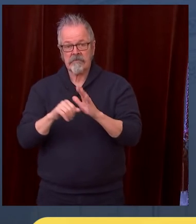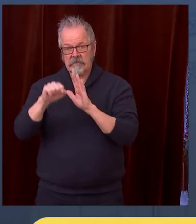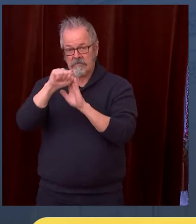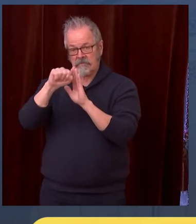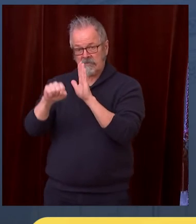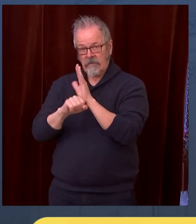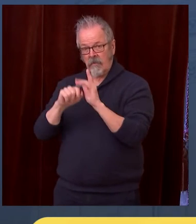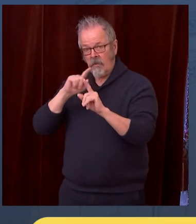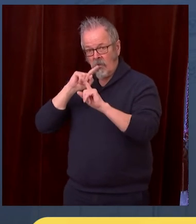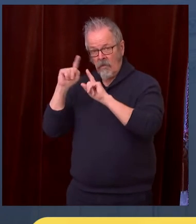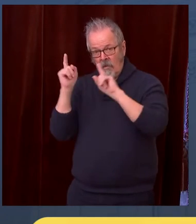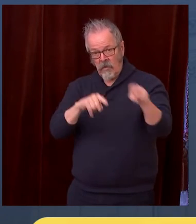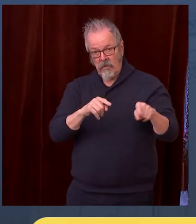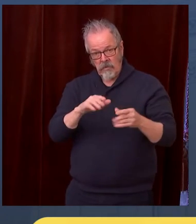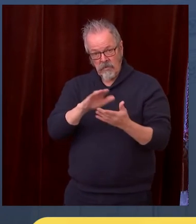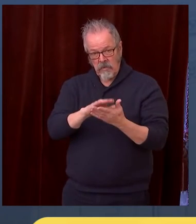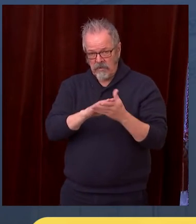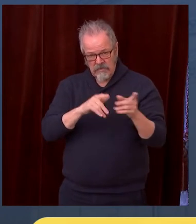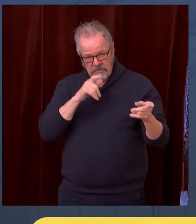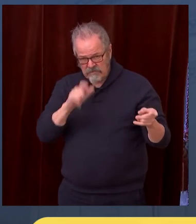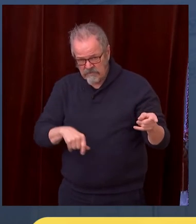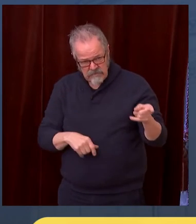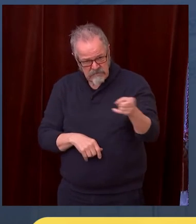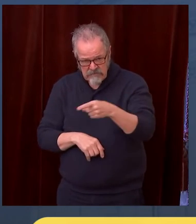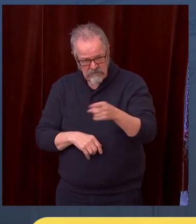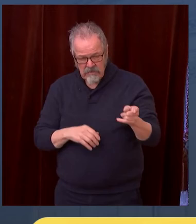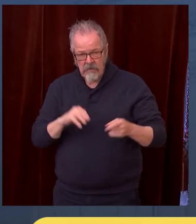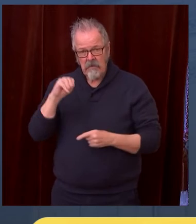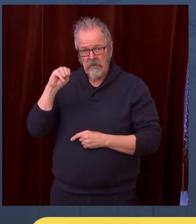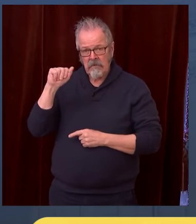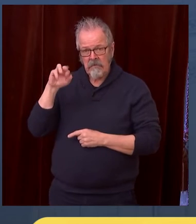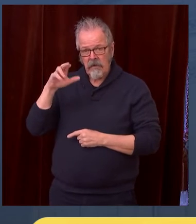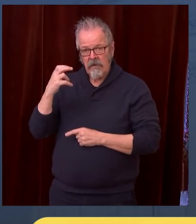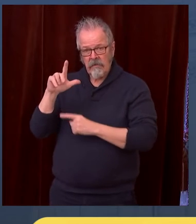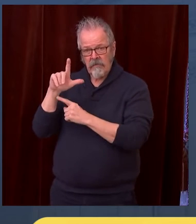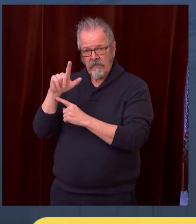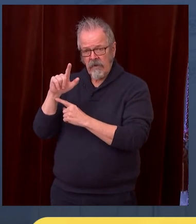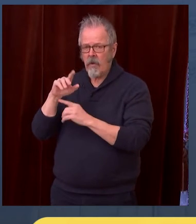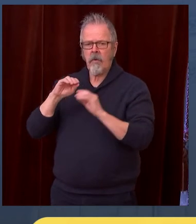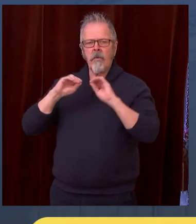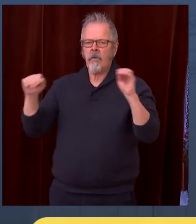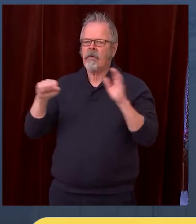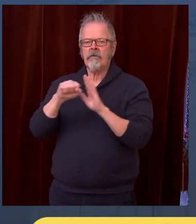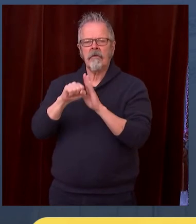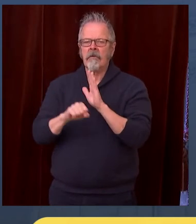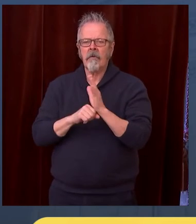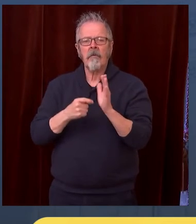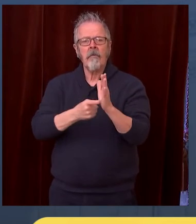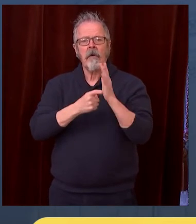And on March 21, we will no longer have a state mandate for wearing masks in indoor spaces.